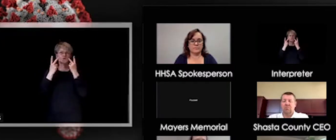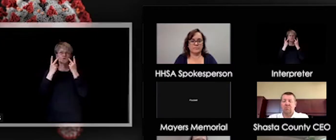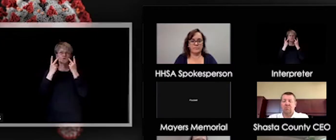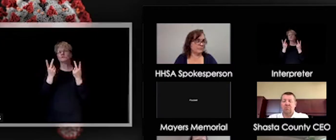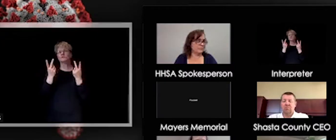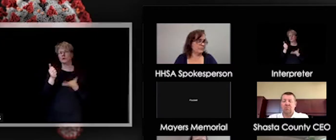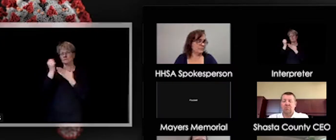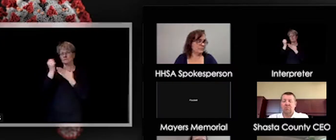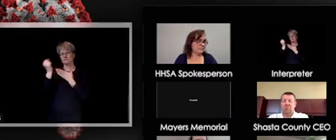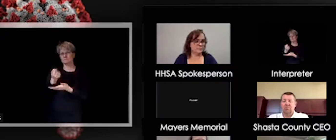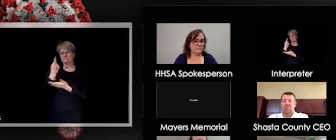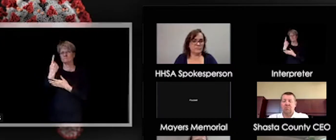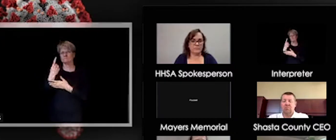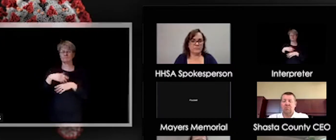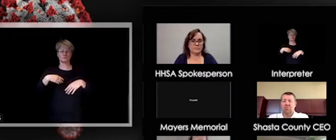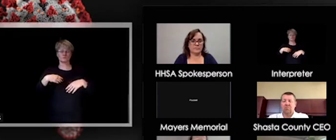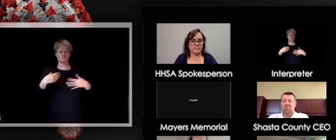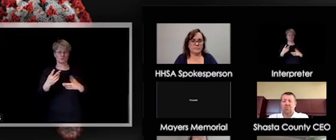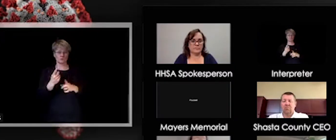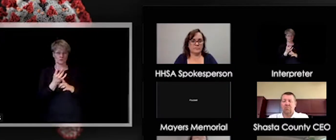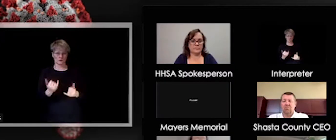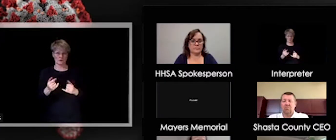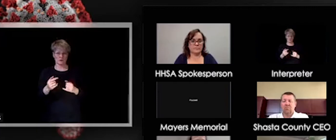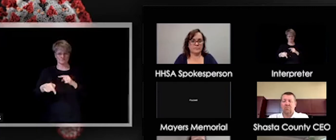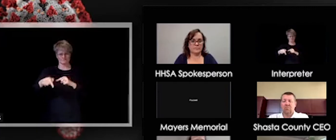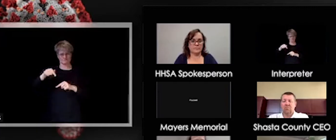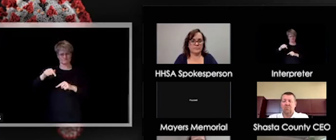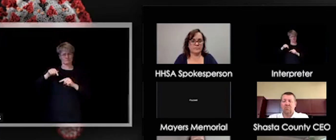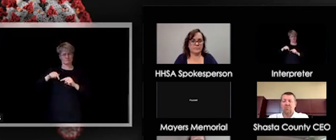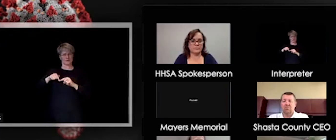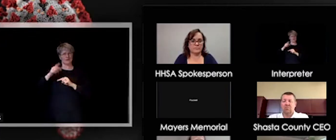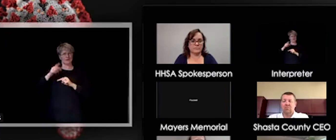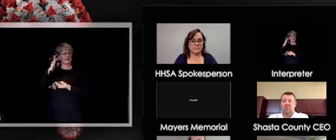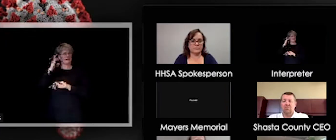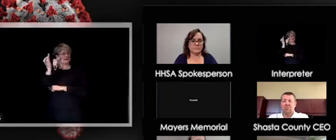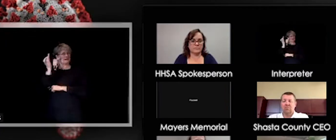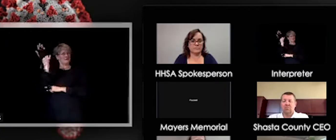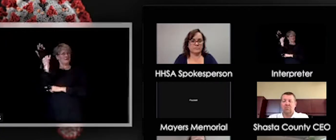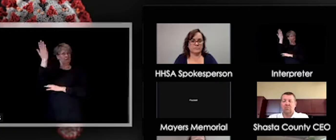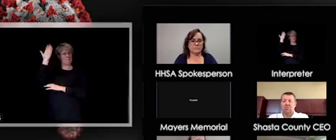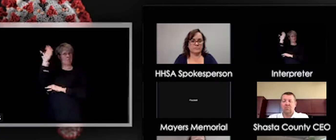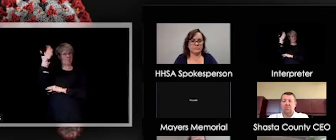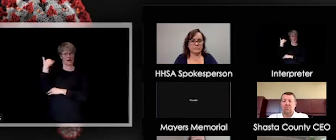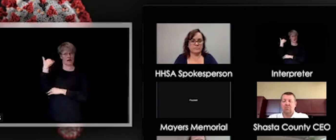going back to see how if we had this indicator system back in April when we had some of our